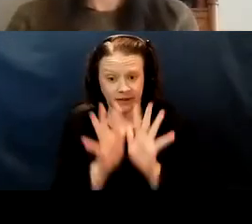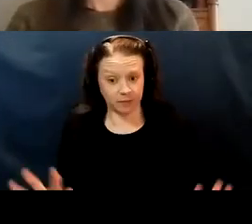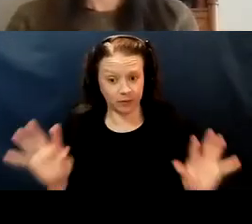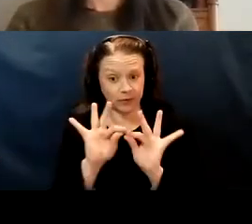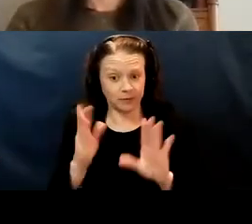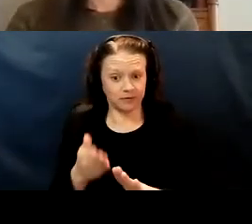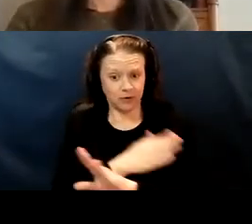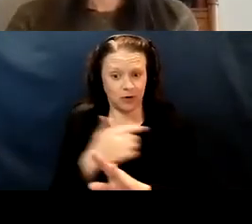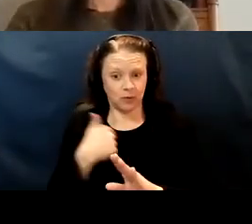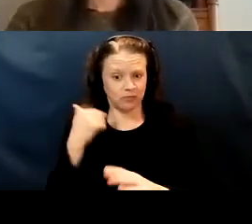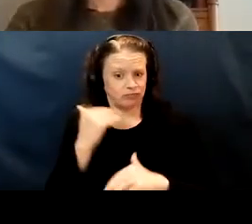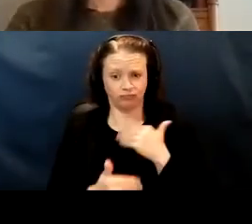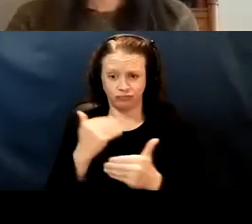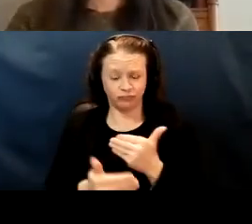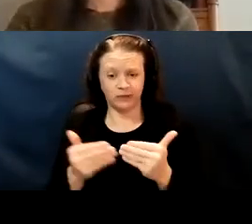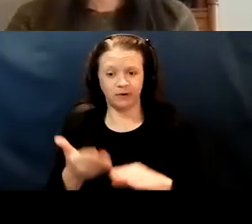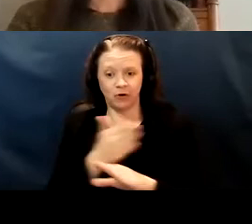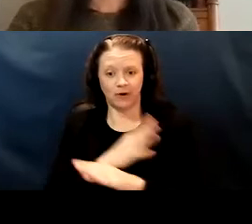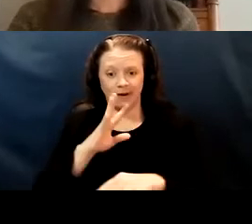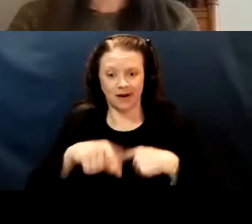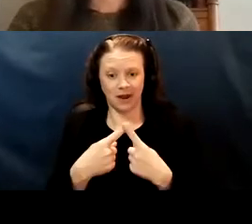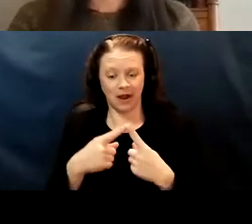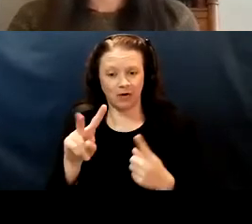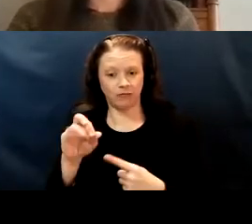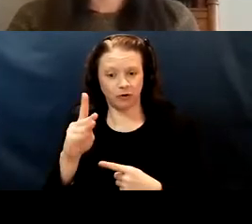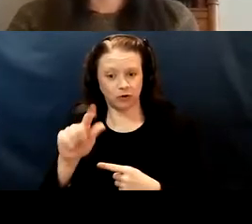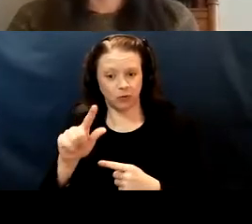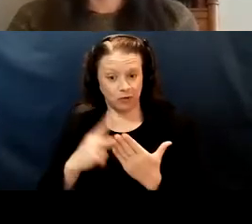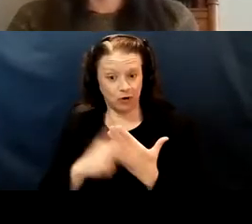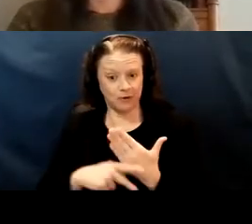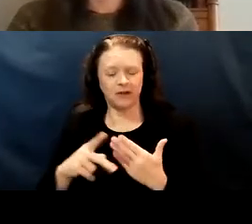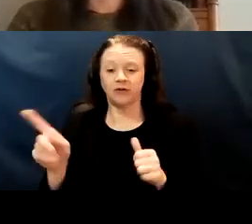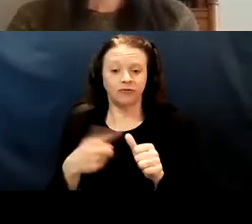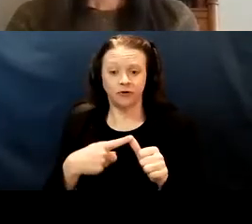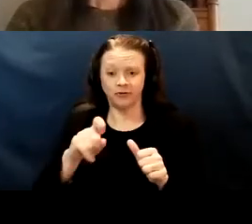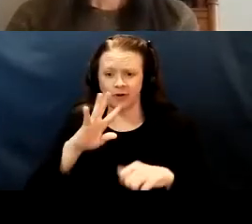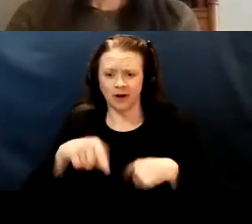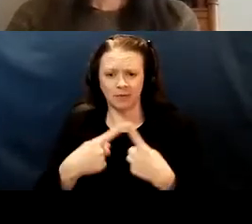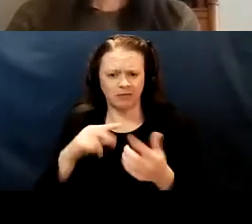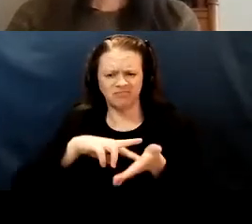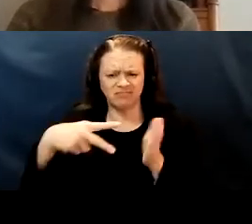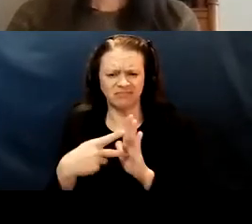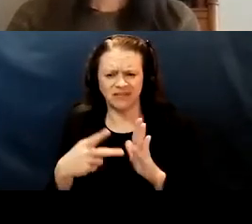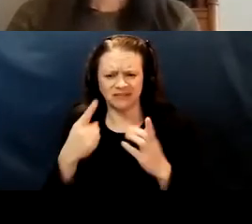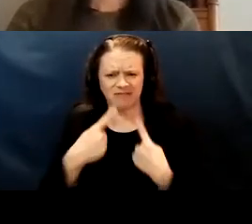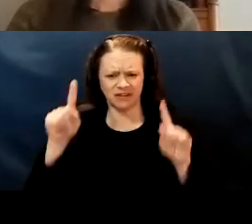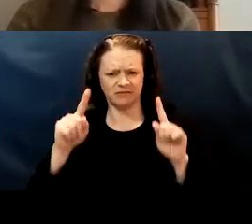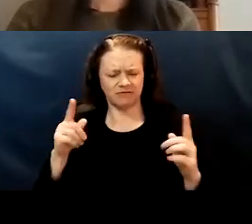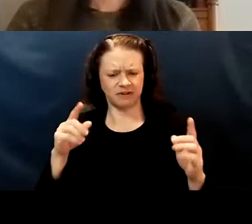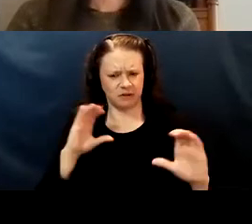in talking about virtual programs is to talk a little bit about effective communication. Effective communication is